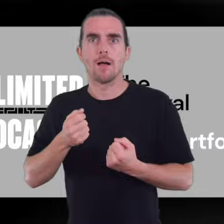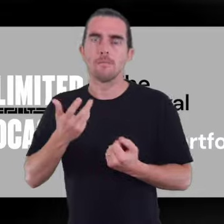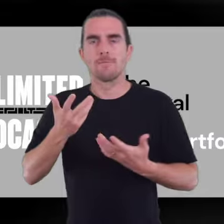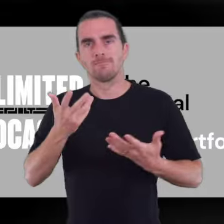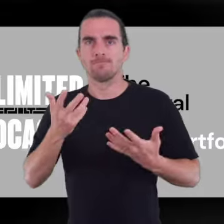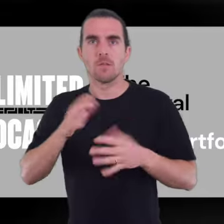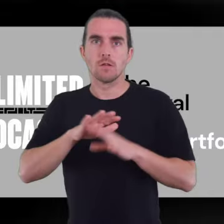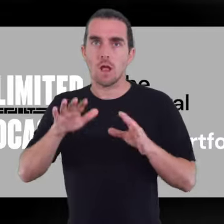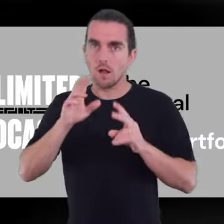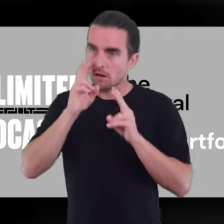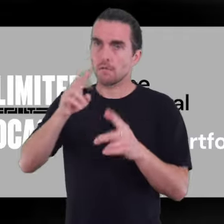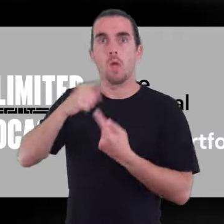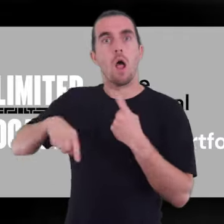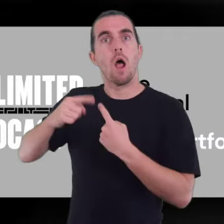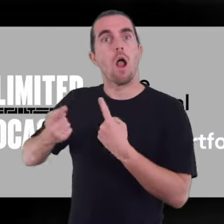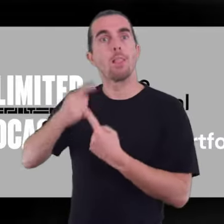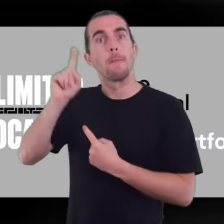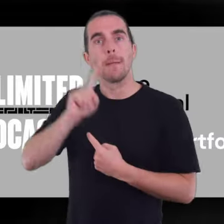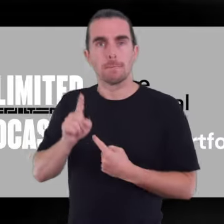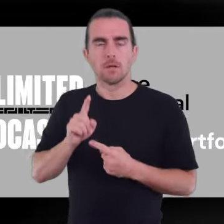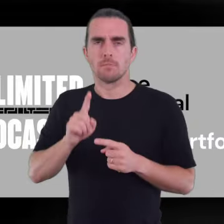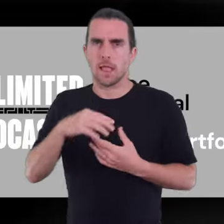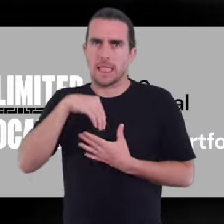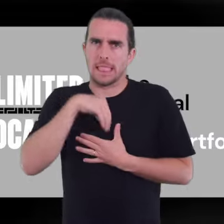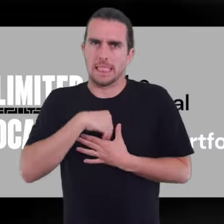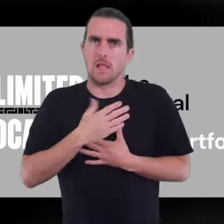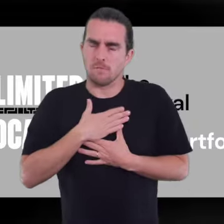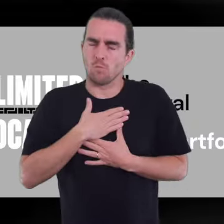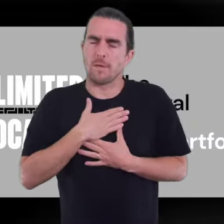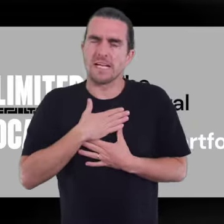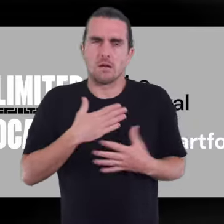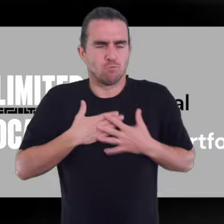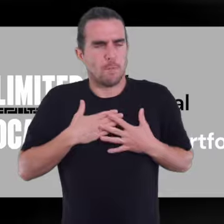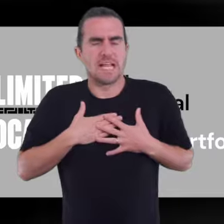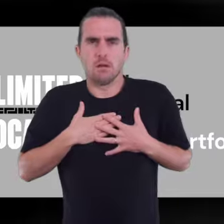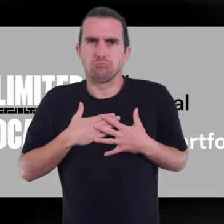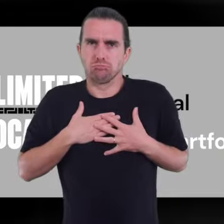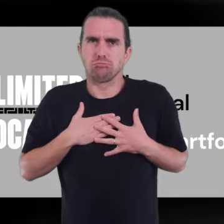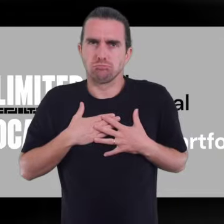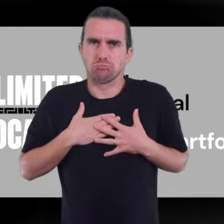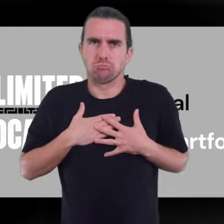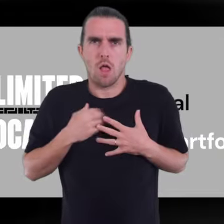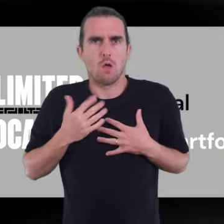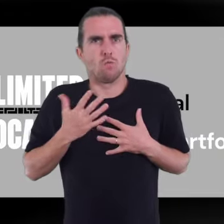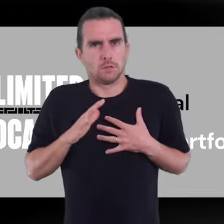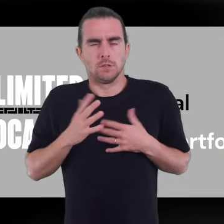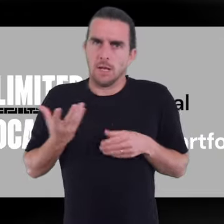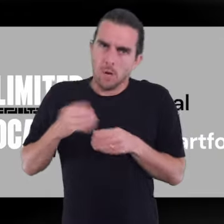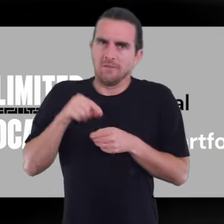Again, not necessarily about the visibility to other people, about internally, this is for my sense, of I want to be a part of this society,